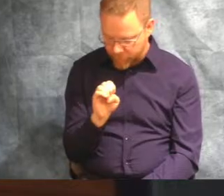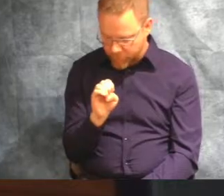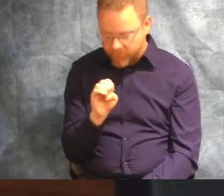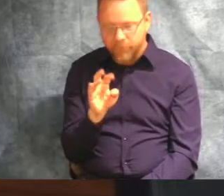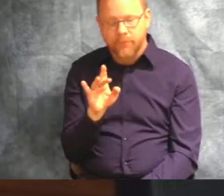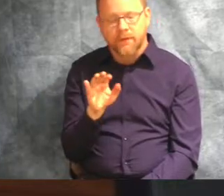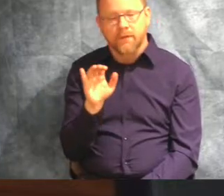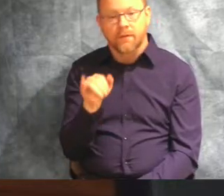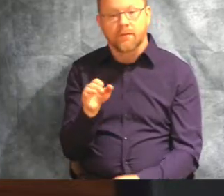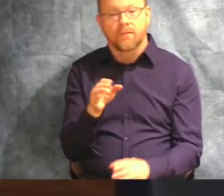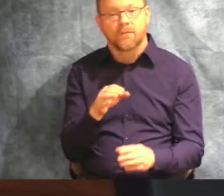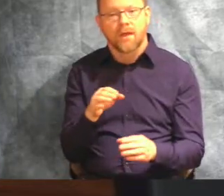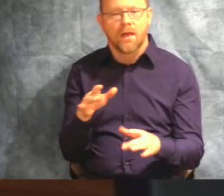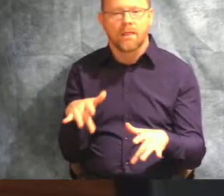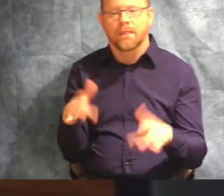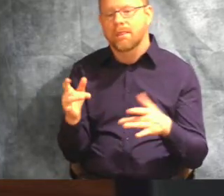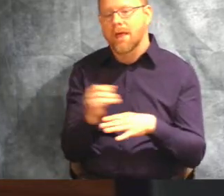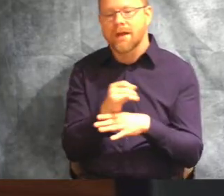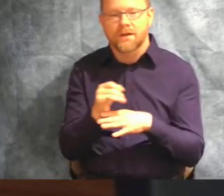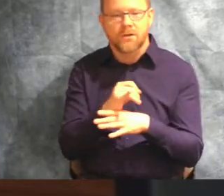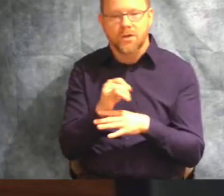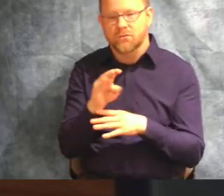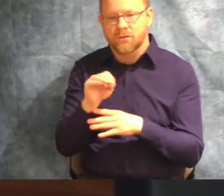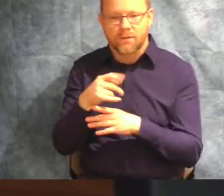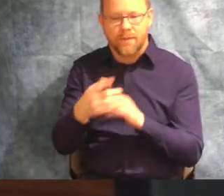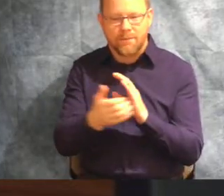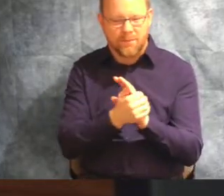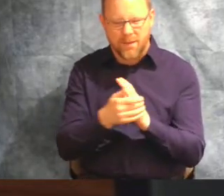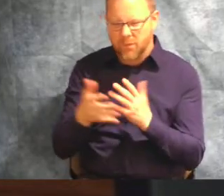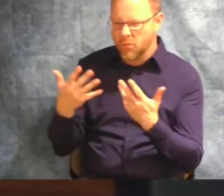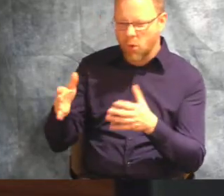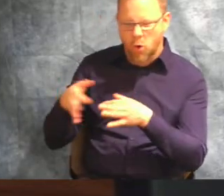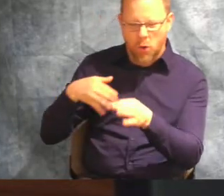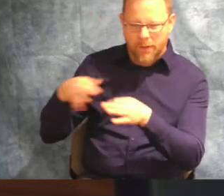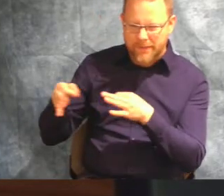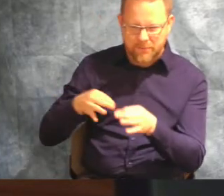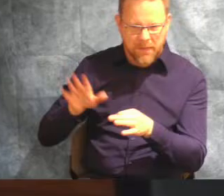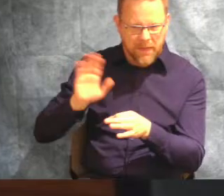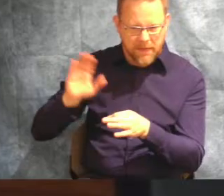plan light industrial zoning map amendment that the Board heard about in staff meeting